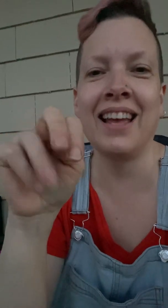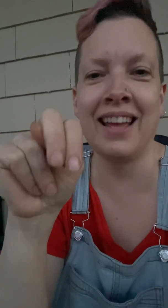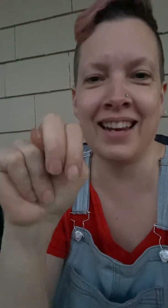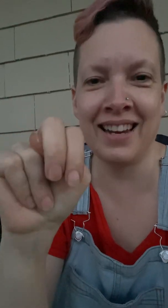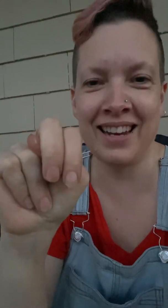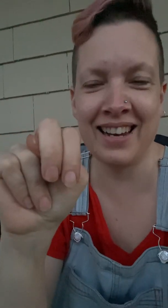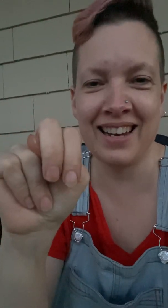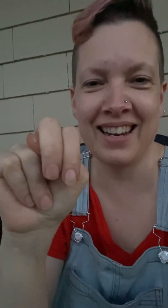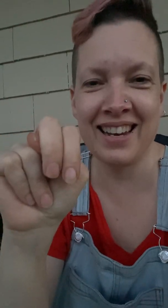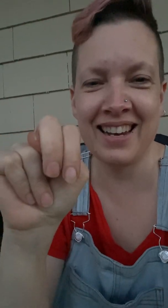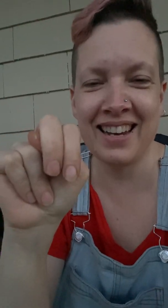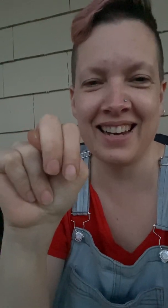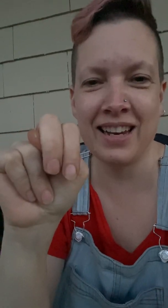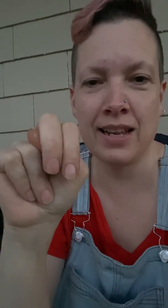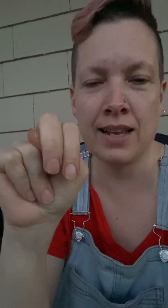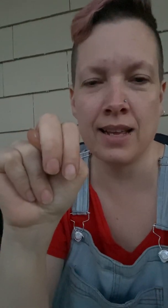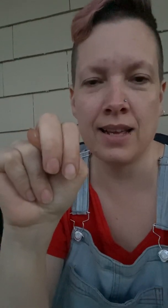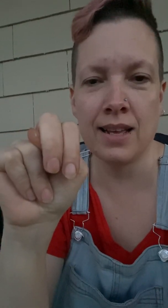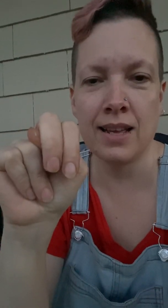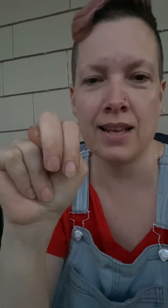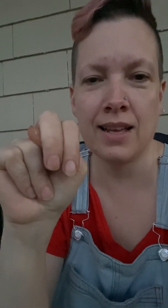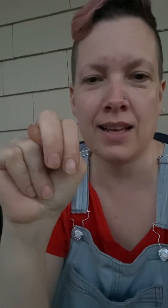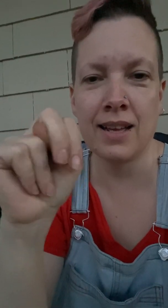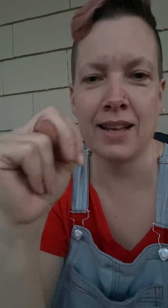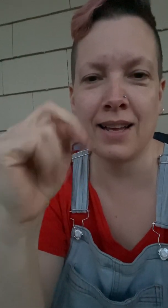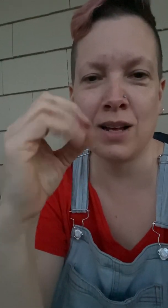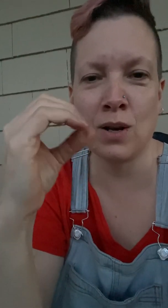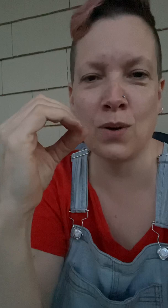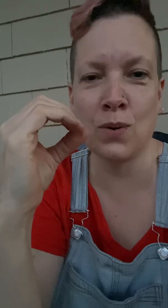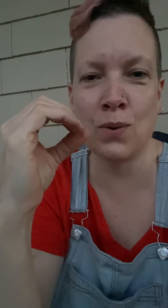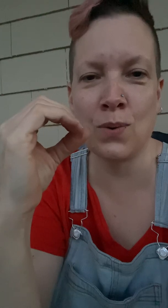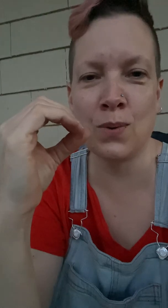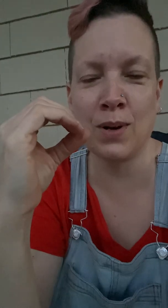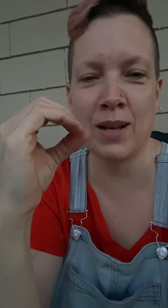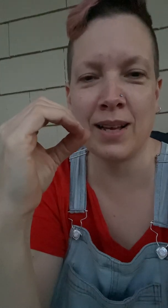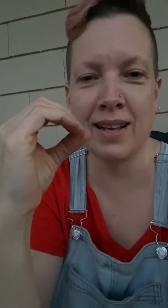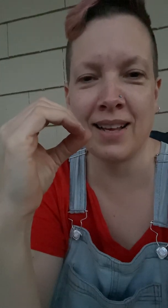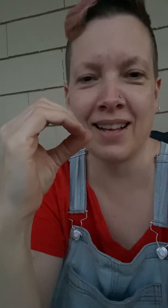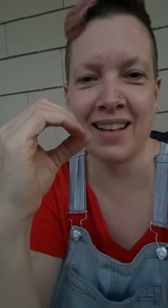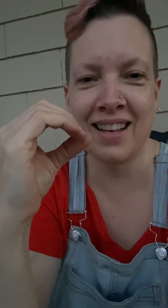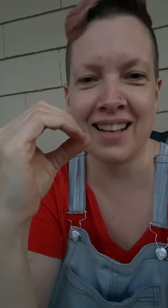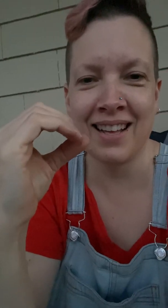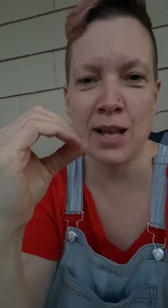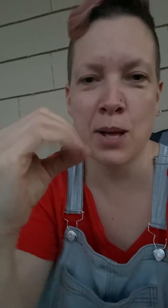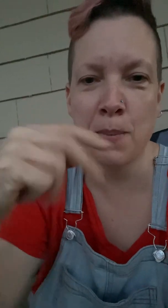N. O.